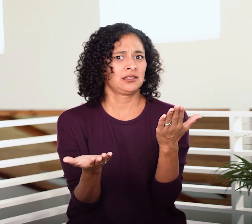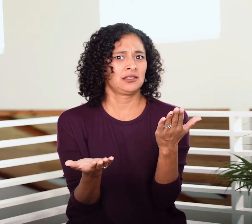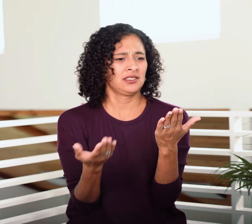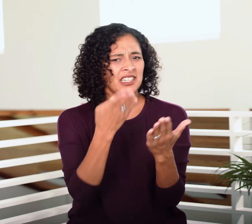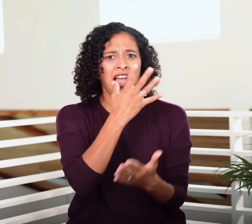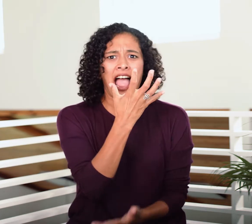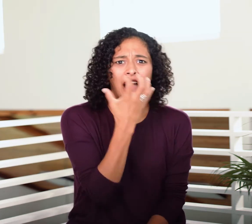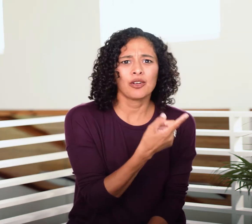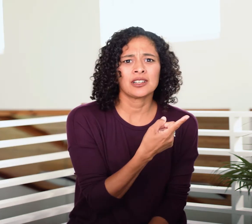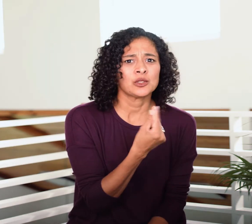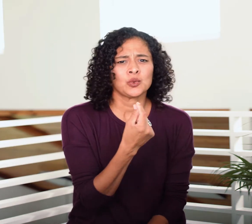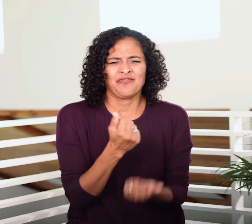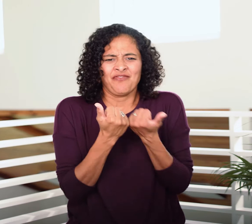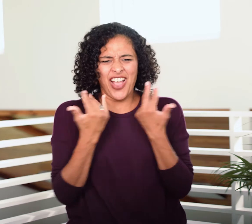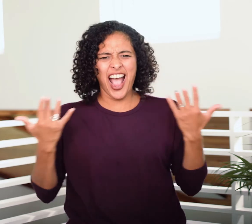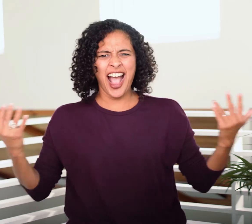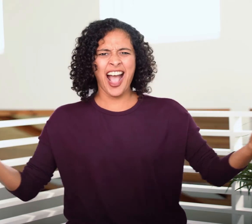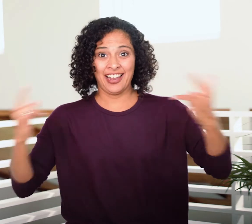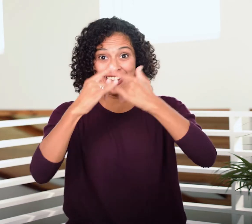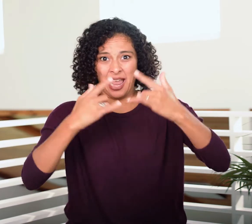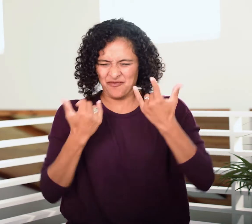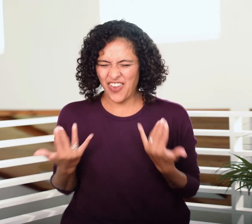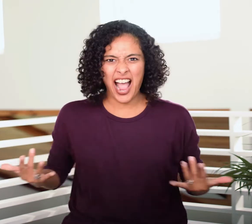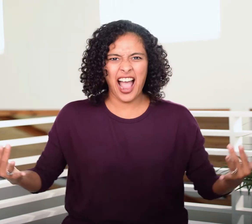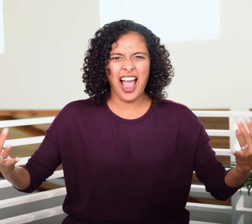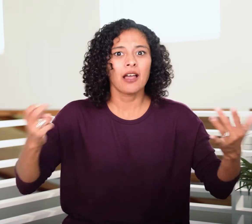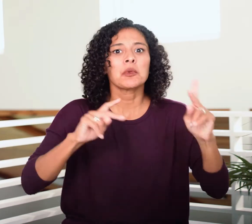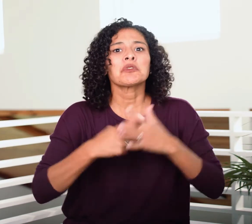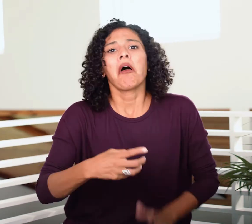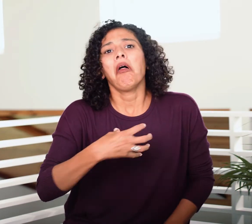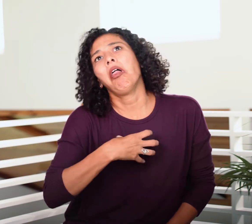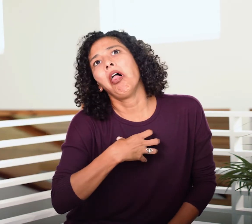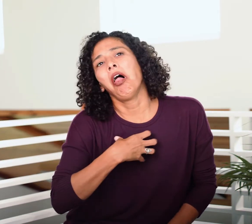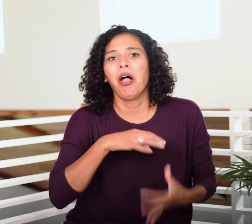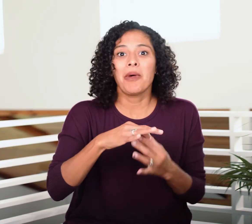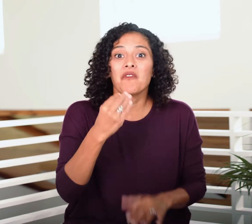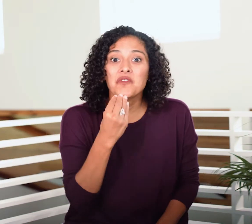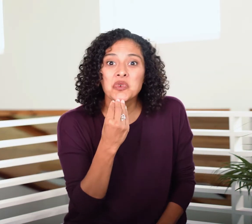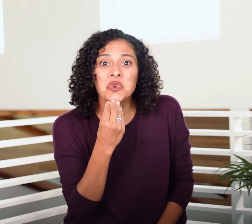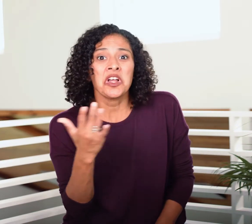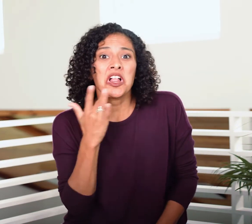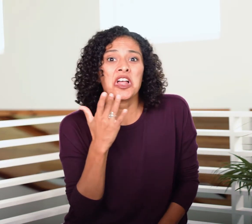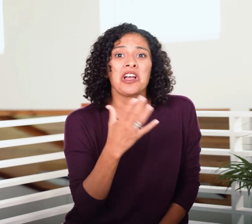because God is angry and sends a fire around the edge of the camp. Then they start grumbling again about food.